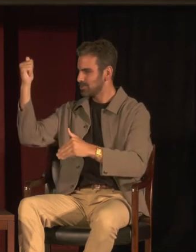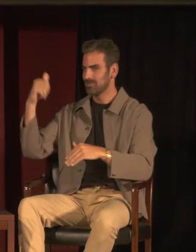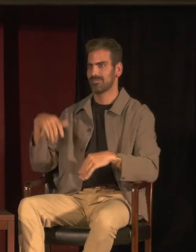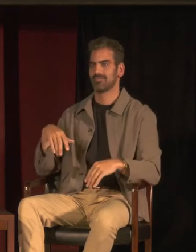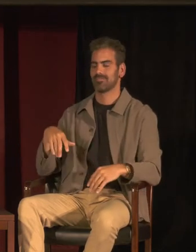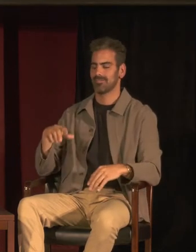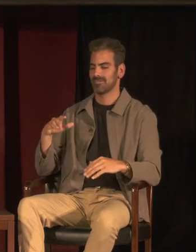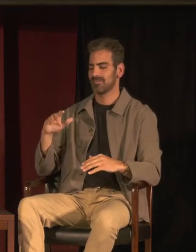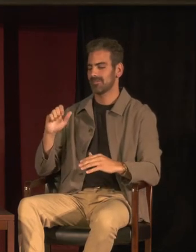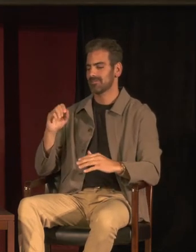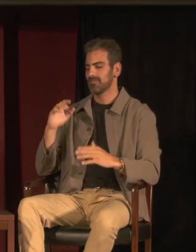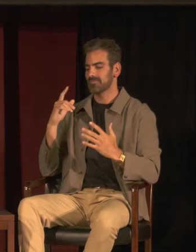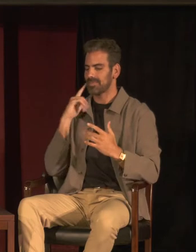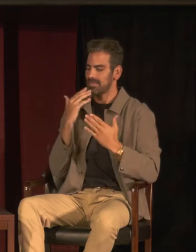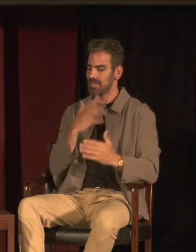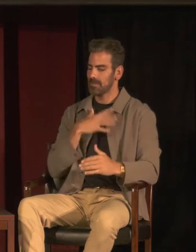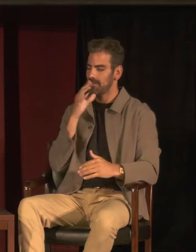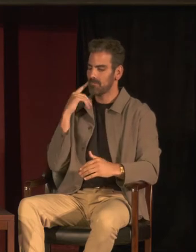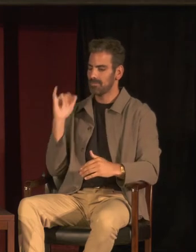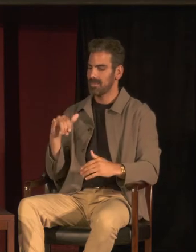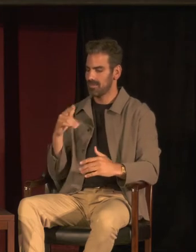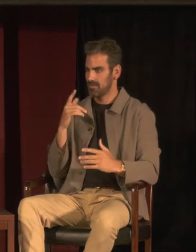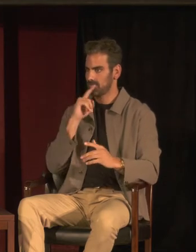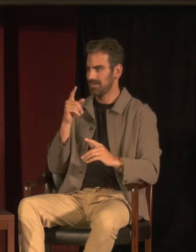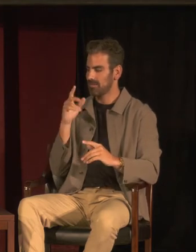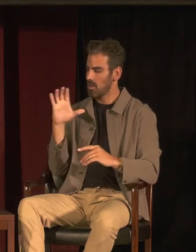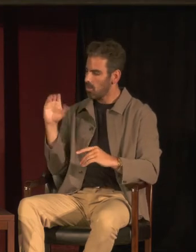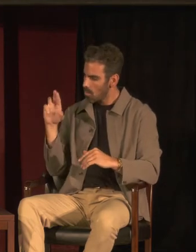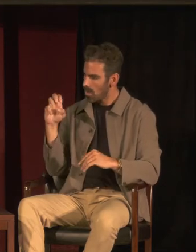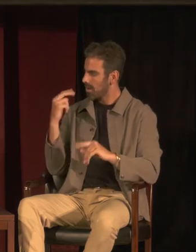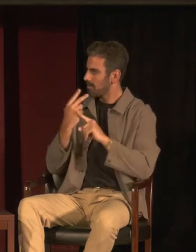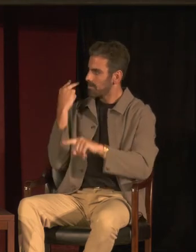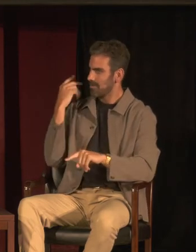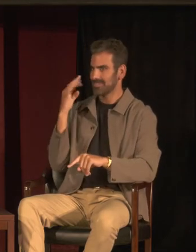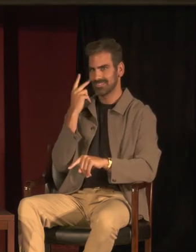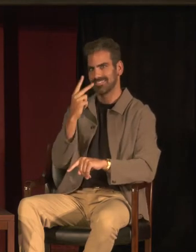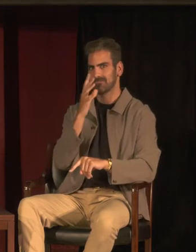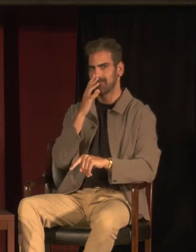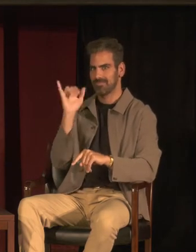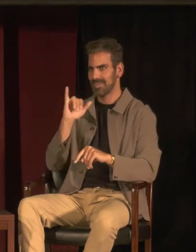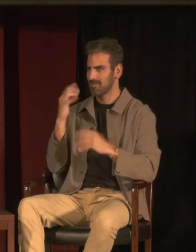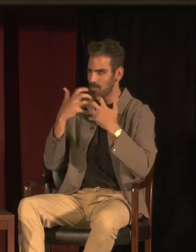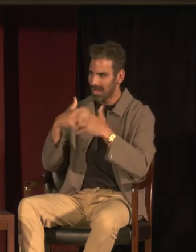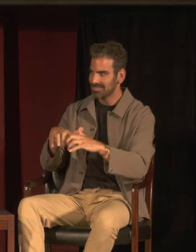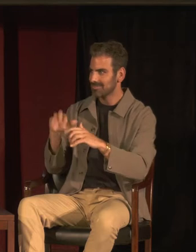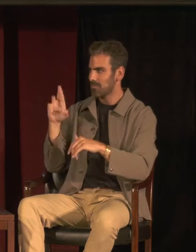and with the access, it's getting easier. And I'm incredibly thankful to my mother for that. Because I think it's a real core memory for